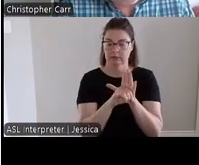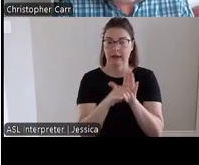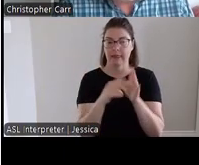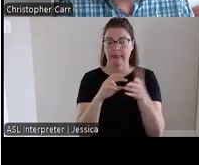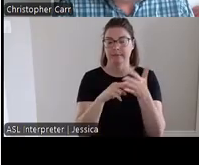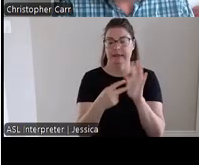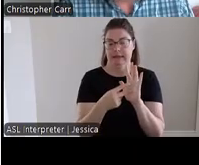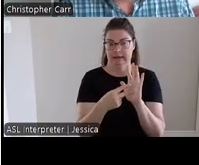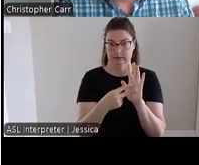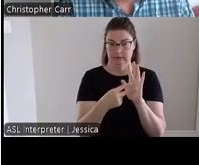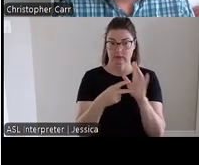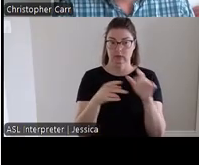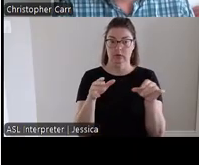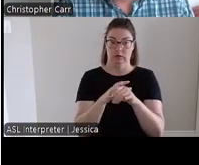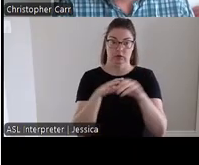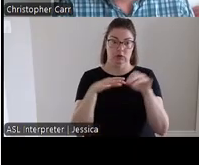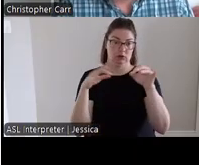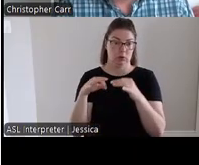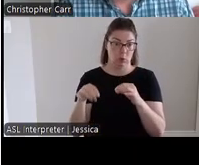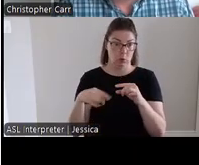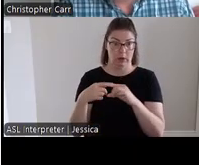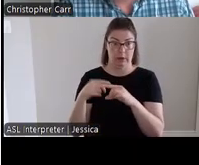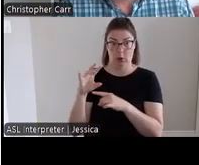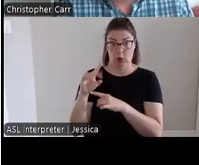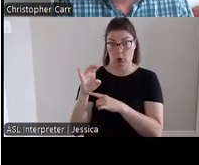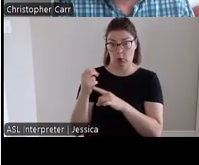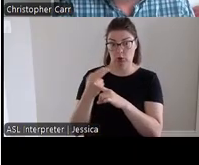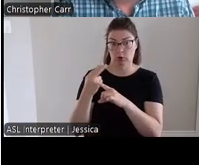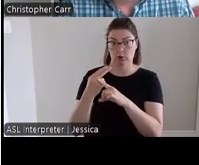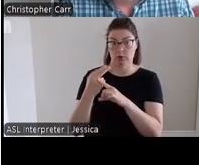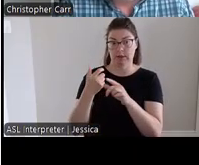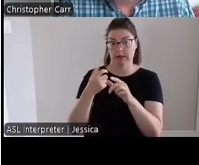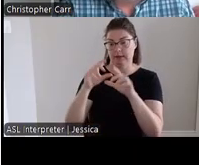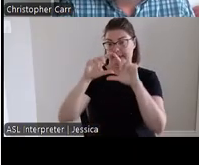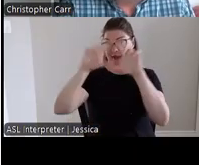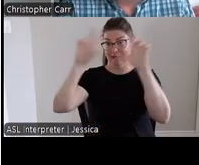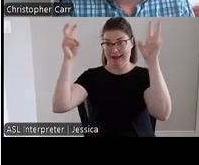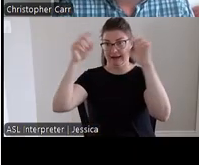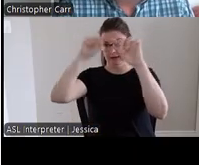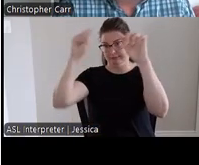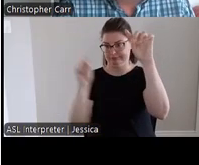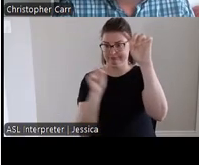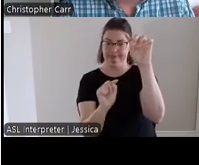A full description of when the code should be used follows the heading. Next…